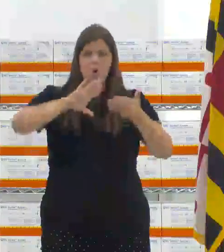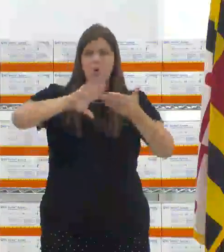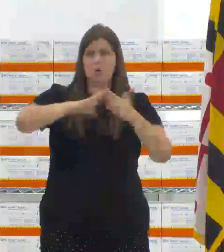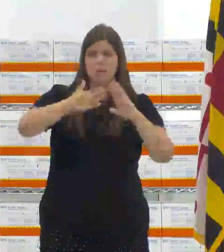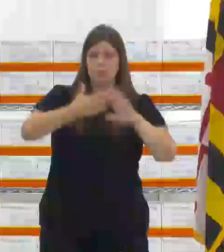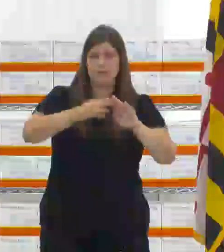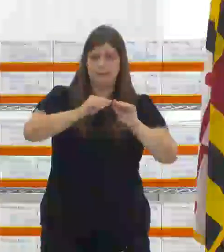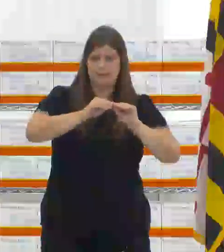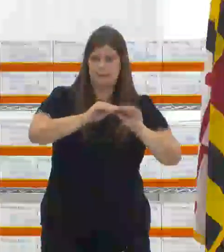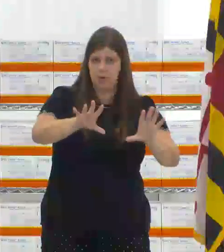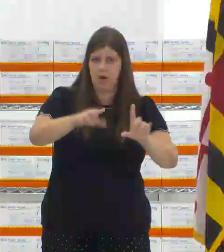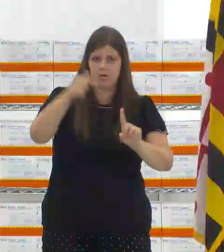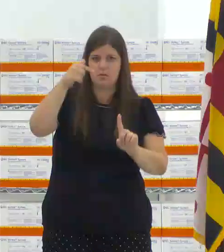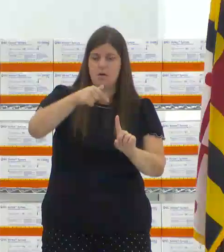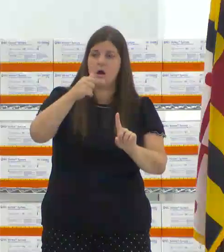with admiral at the Department of Health and Human Services